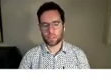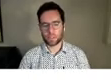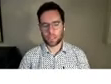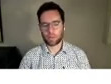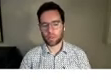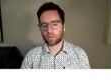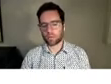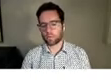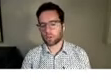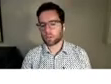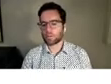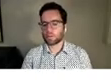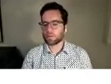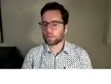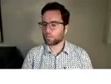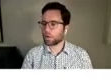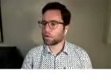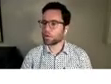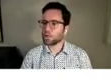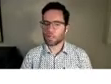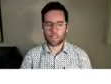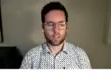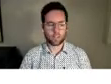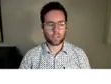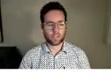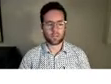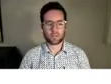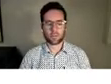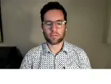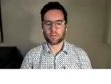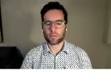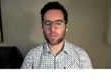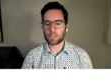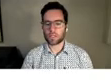network where foreign linguists and the broader Indonesian linguistics community